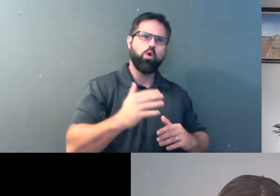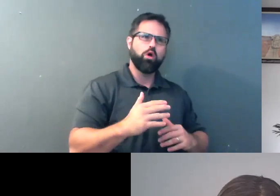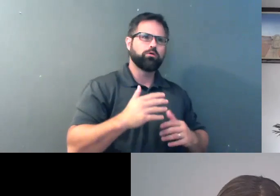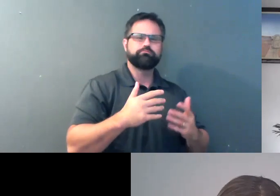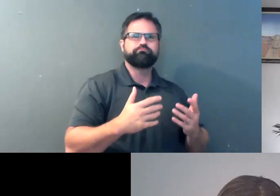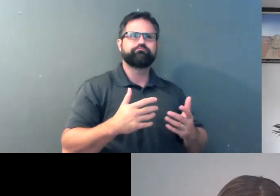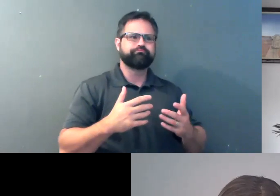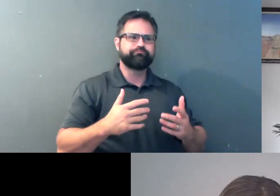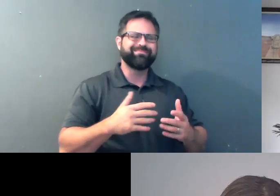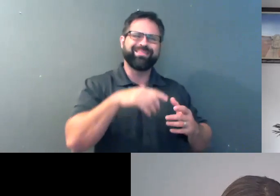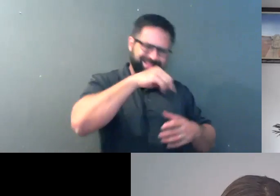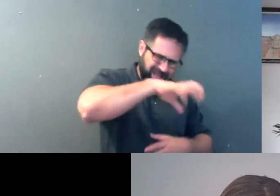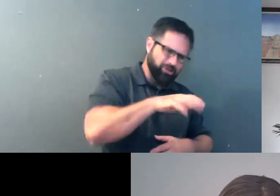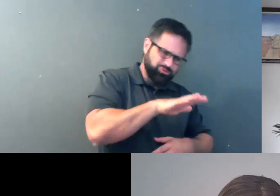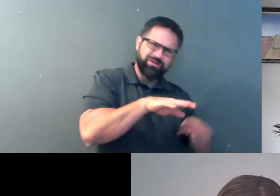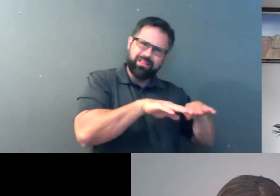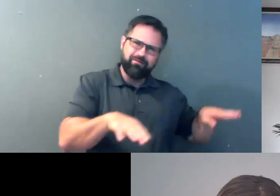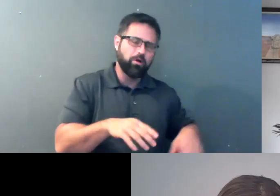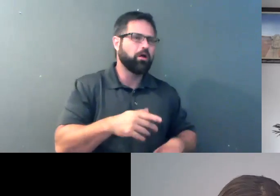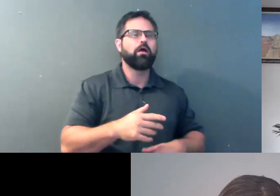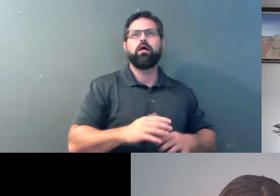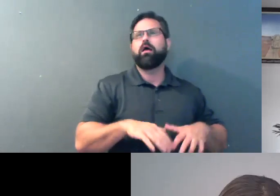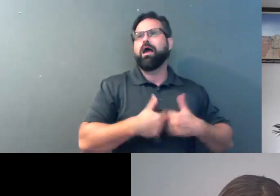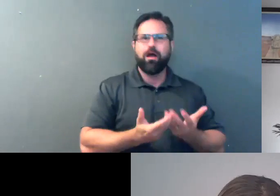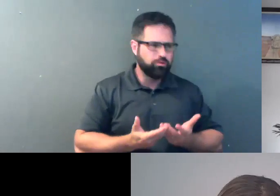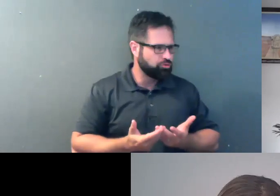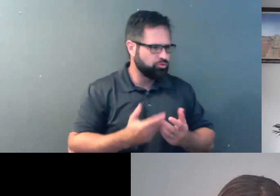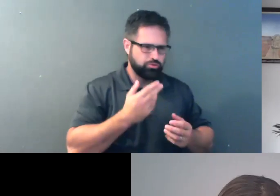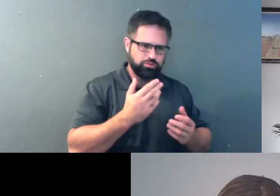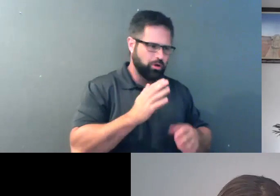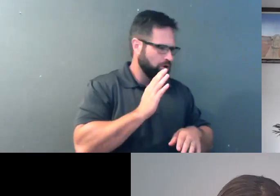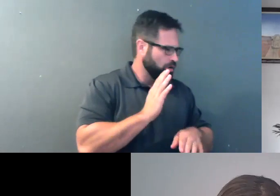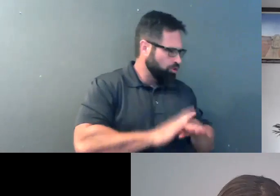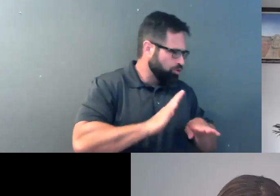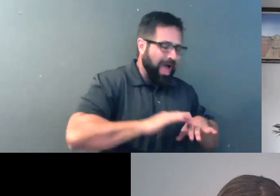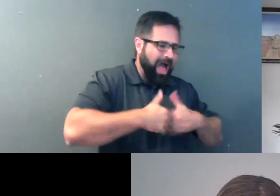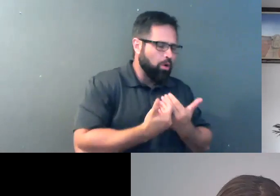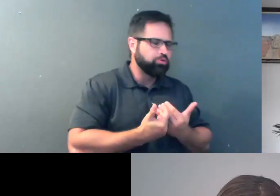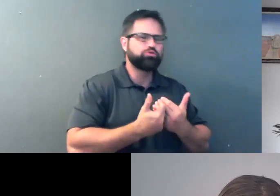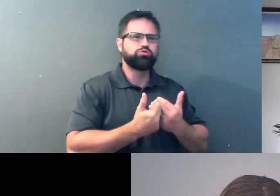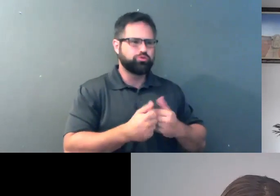developing operational tools it's focusing on capacity building of humanitarian actors